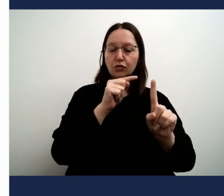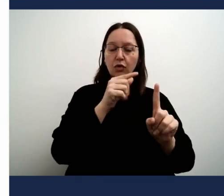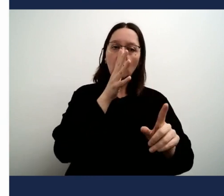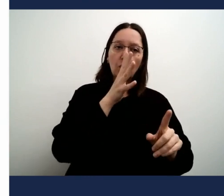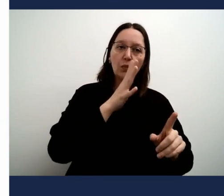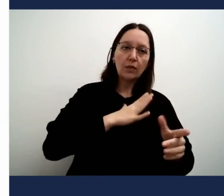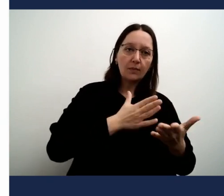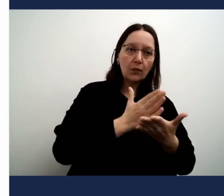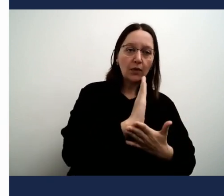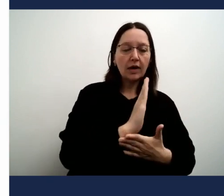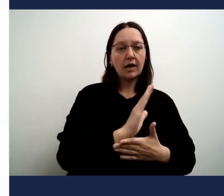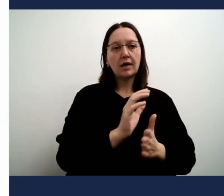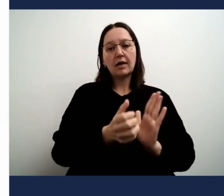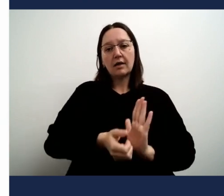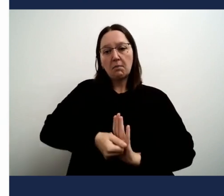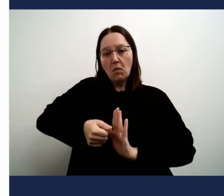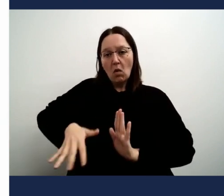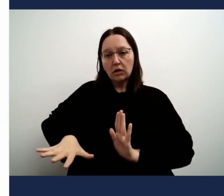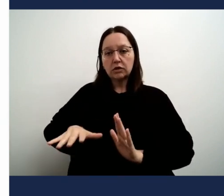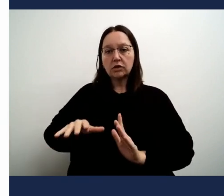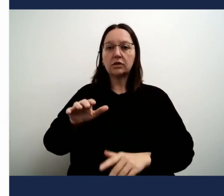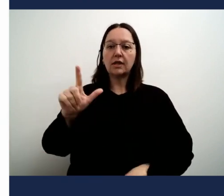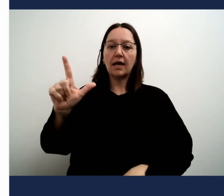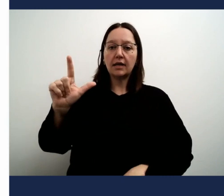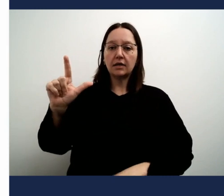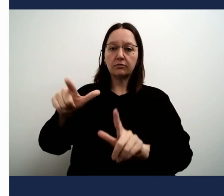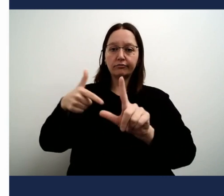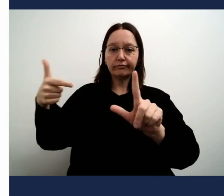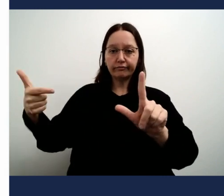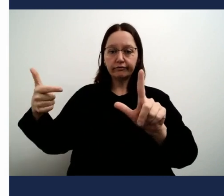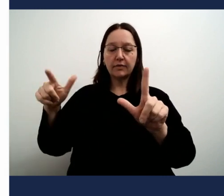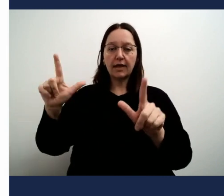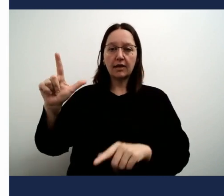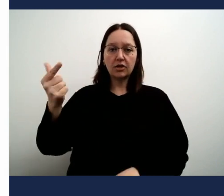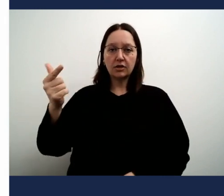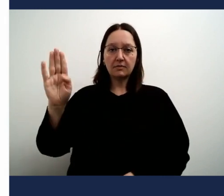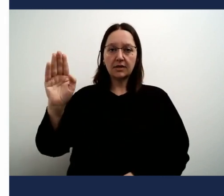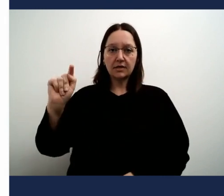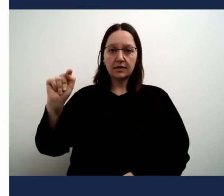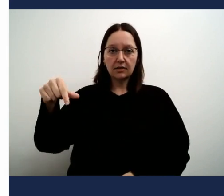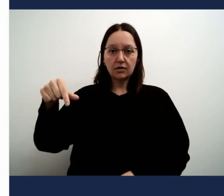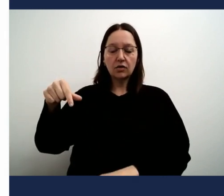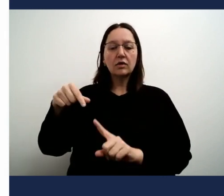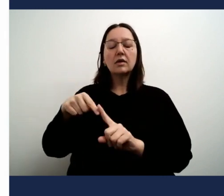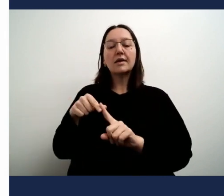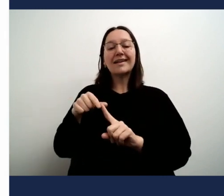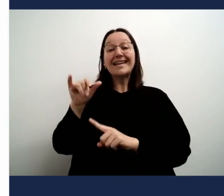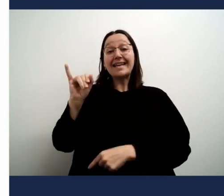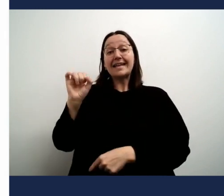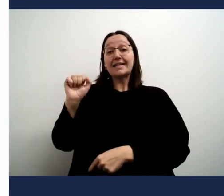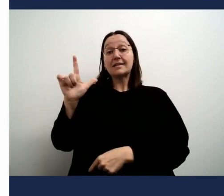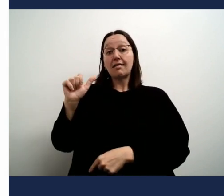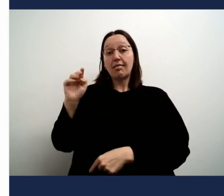advisors for the freedom forum that provides education on the first amendment. And a commission or hate crimes -- on